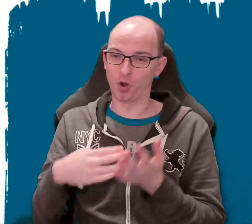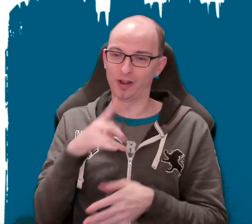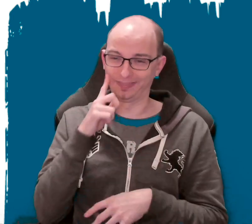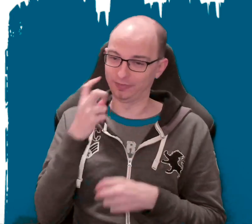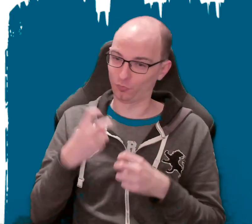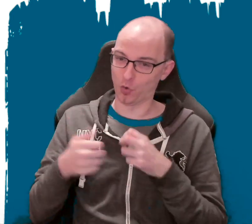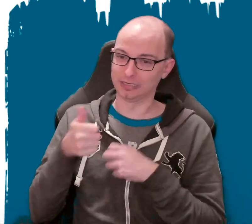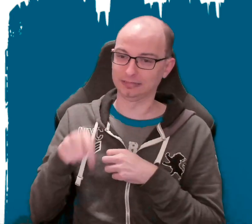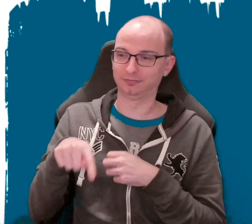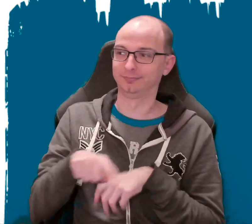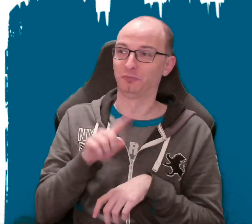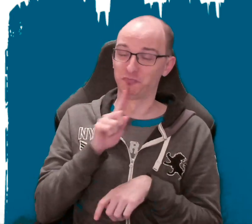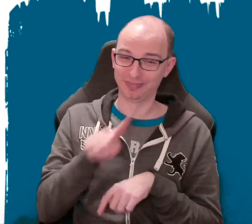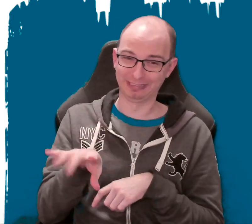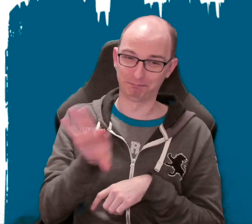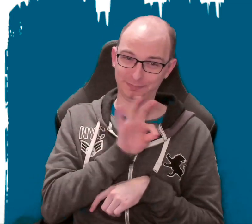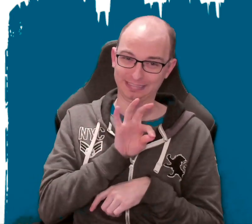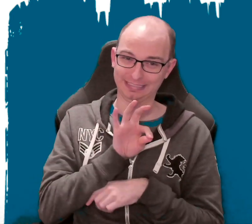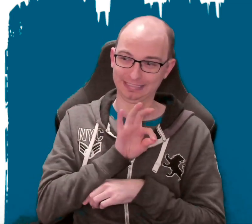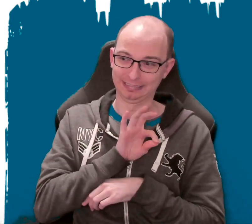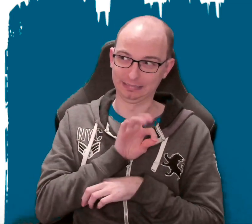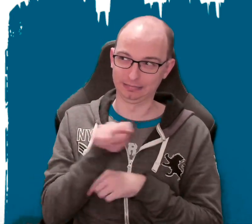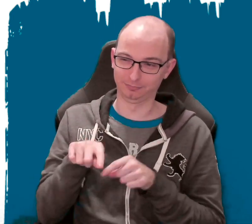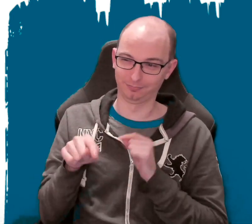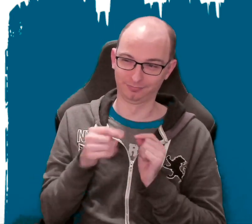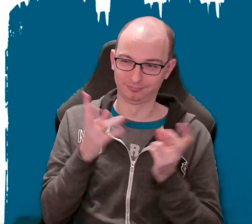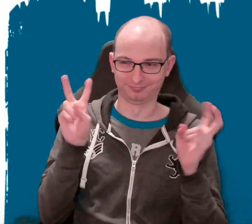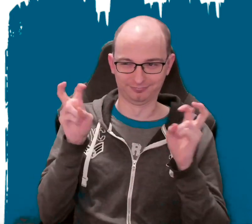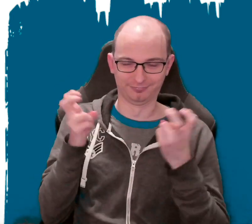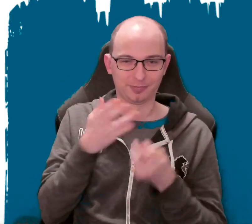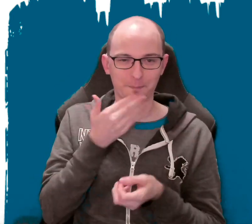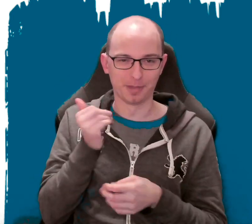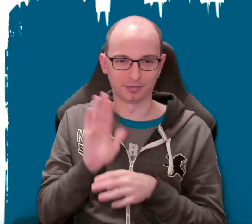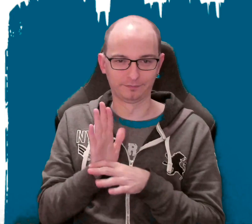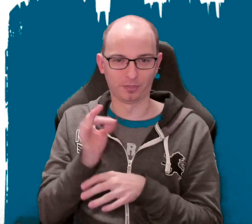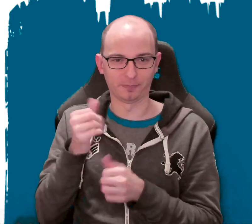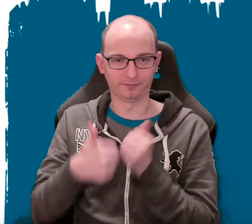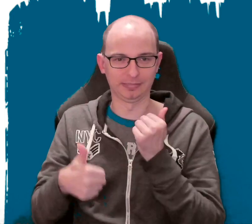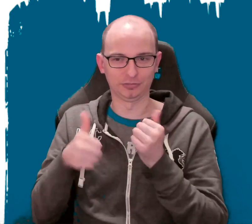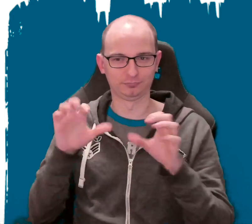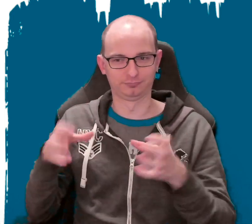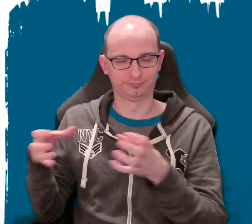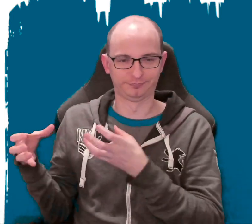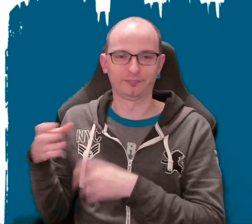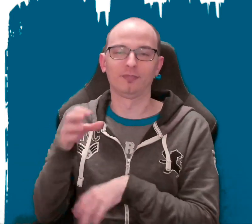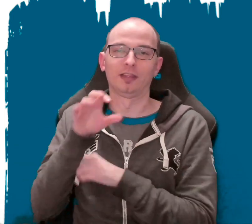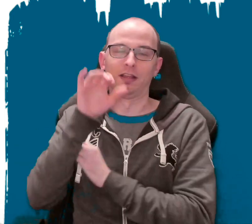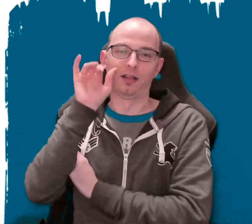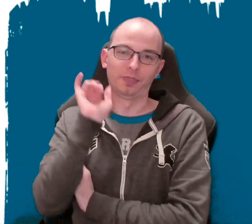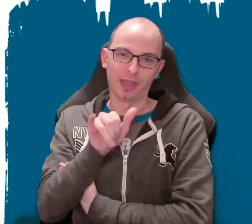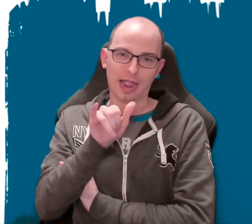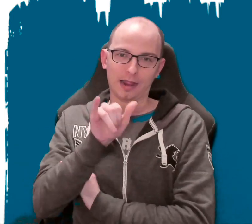Thirdly, the last part is the toughest part. This is where we pick the best film from each category.